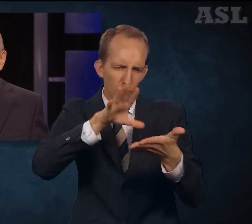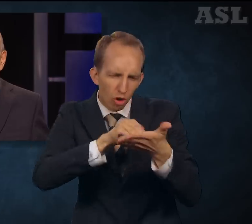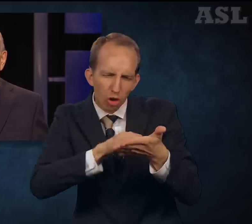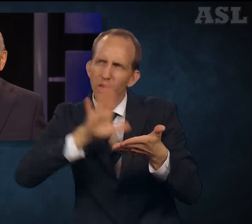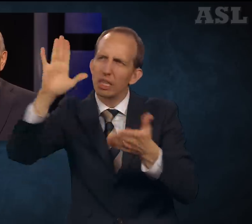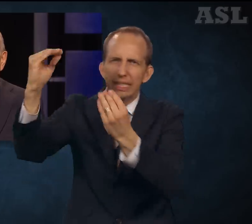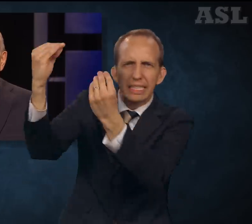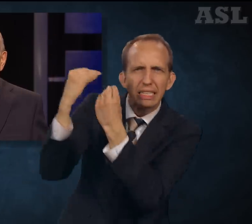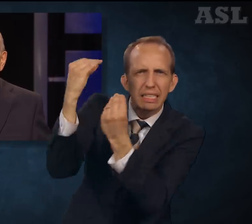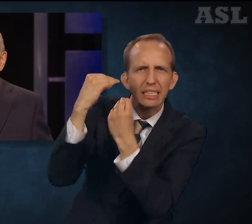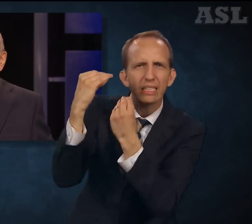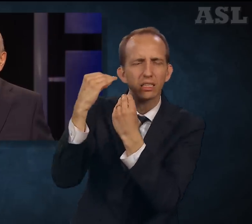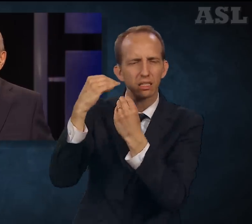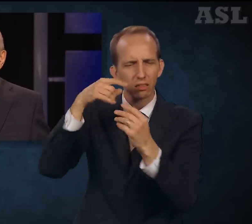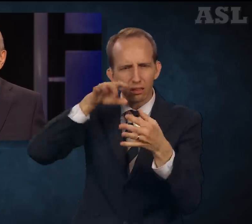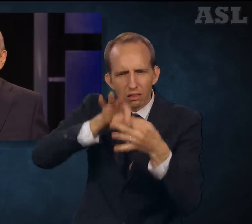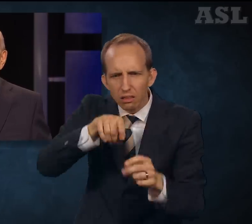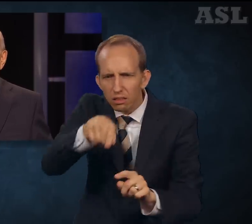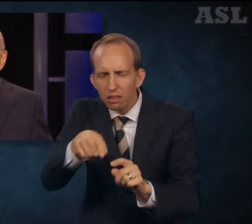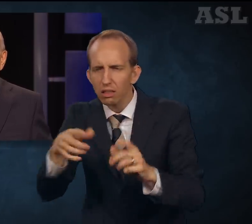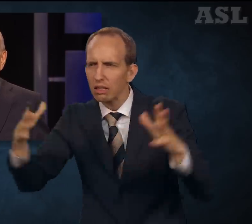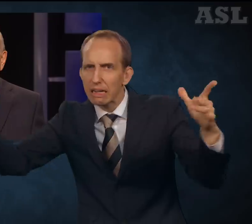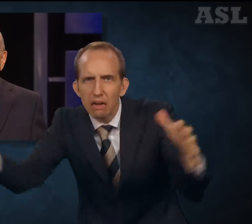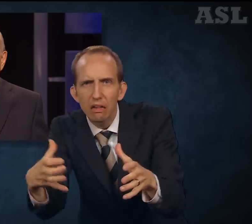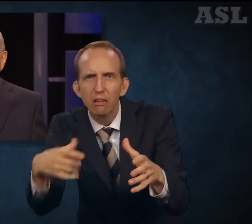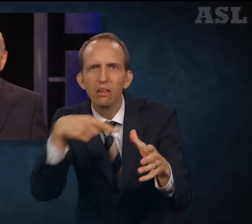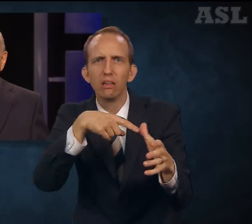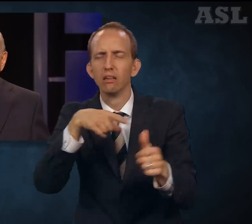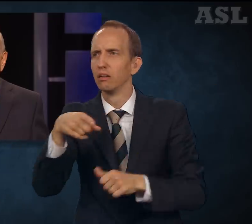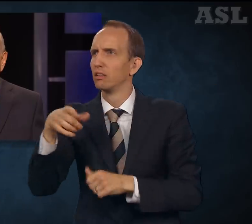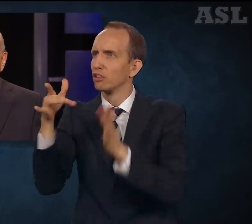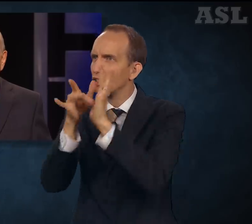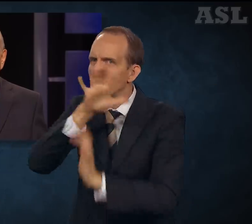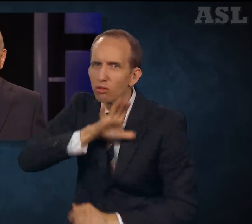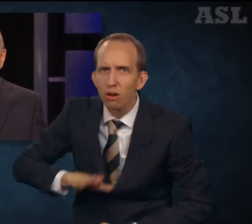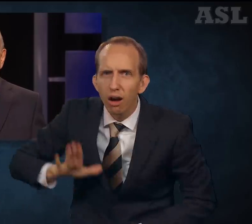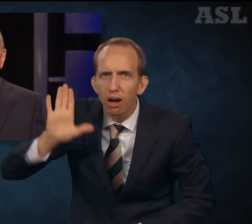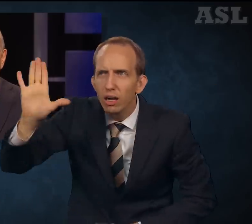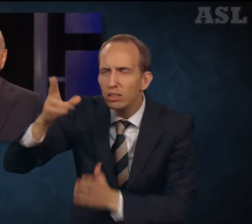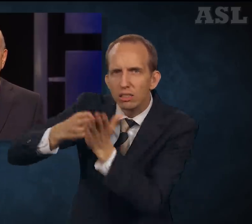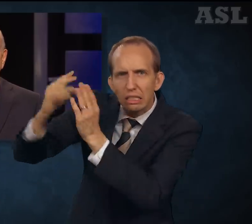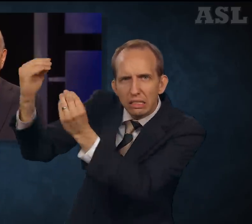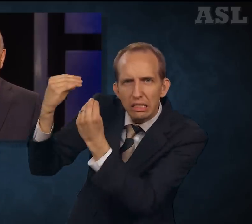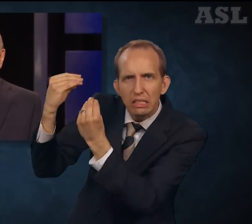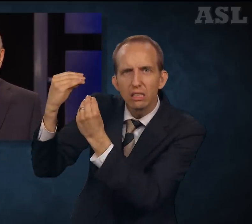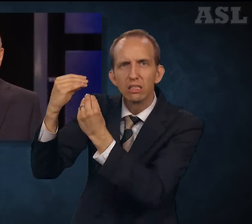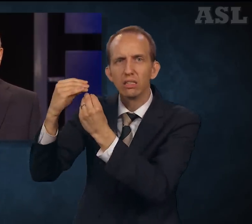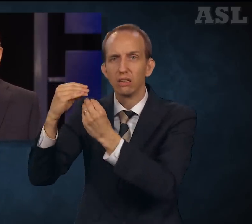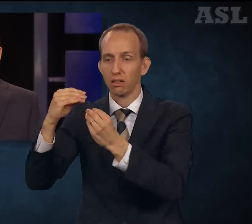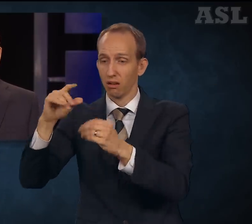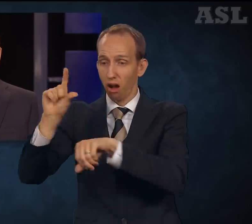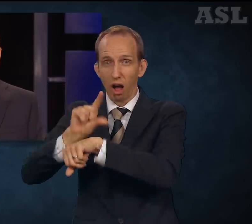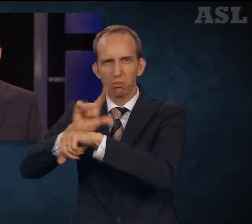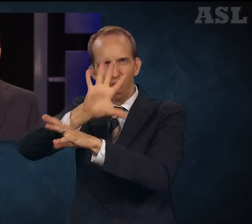WILL LEARN THE DOCTRINE OF